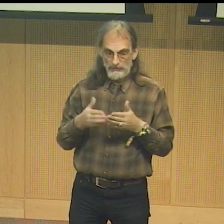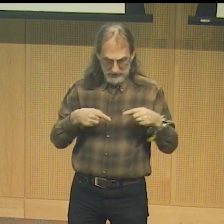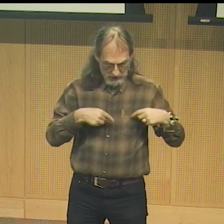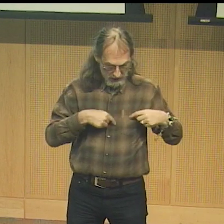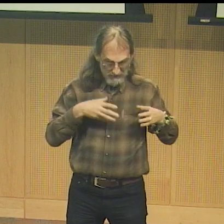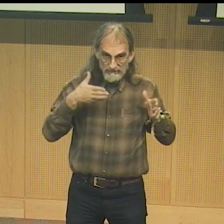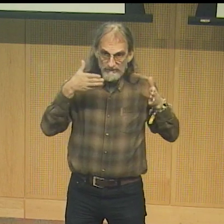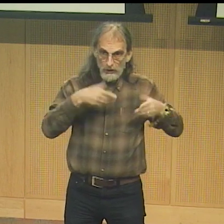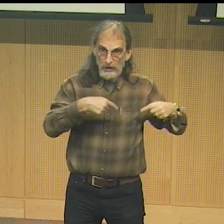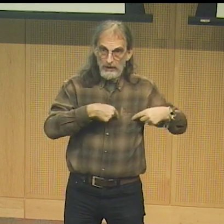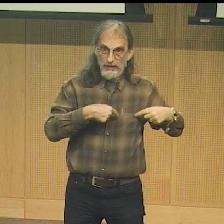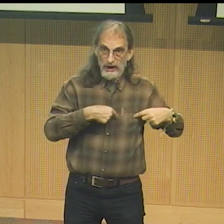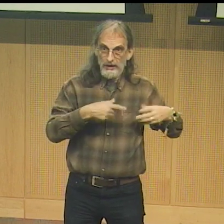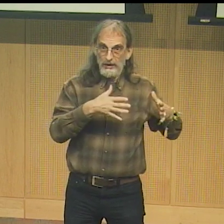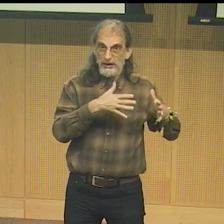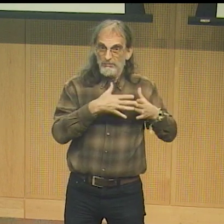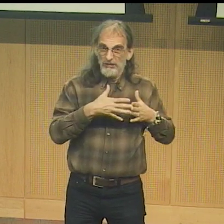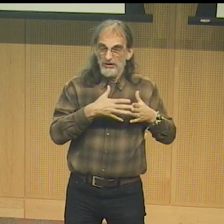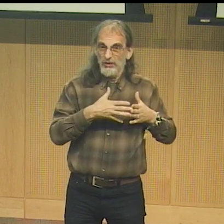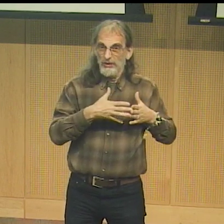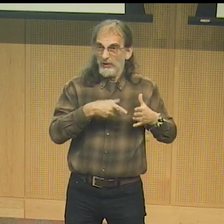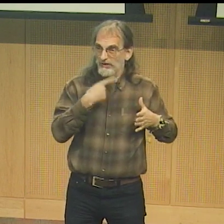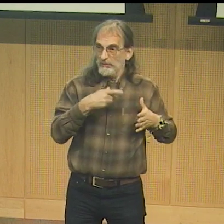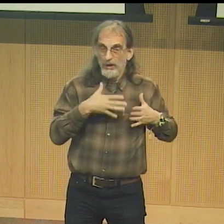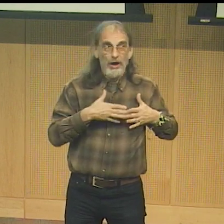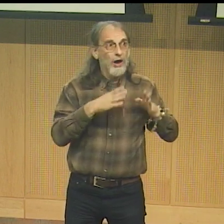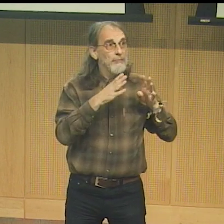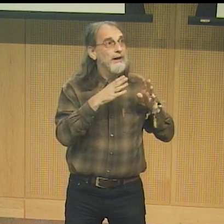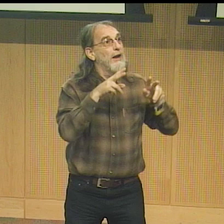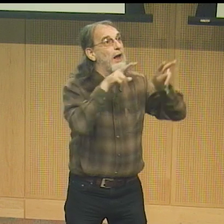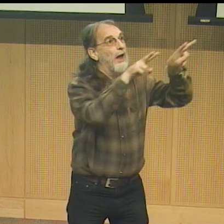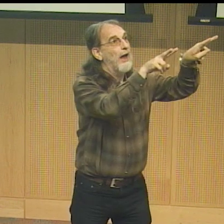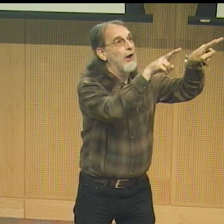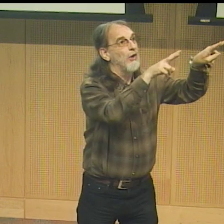And individuals who are fighting these internal conflicts have some effects.